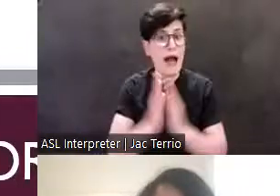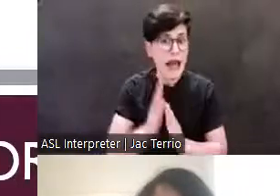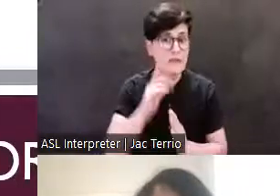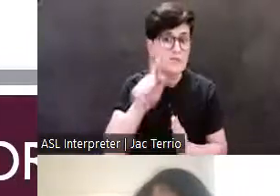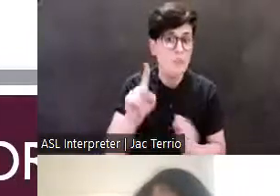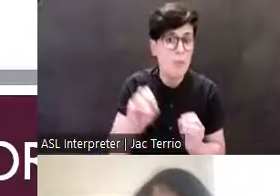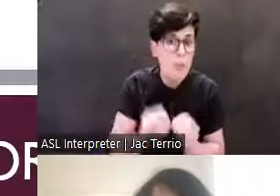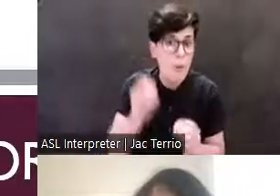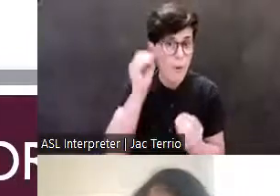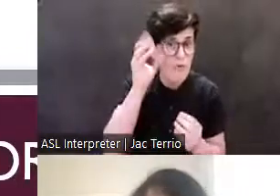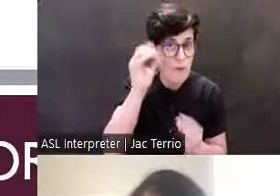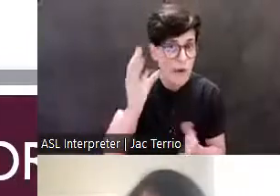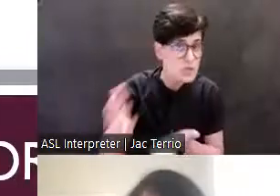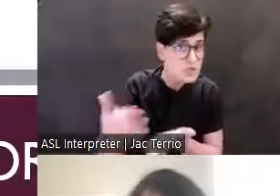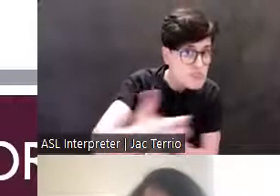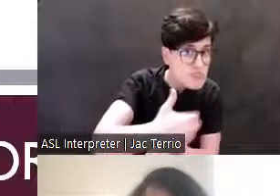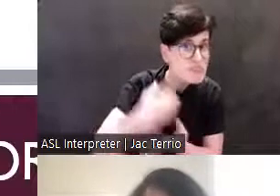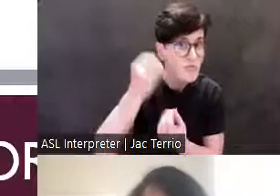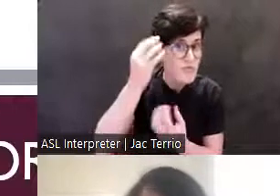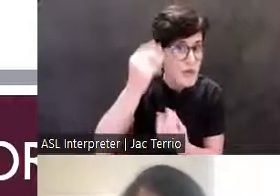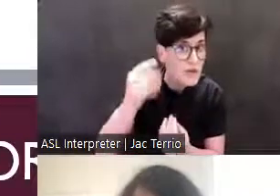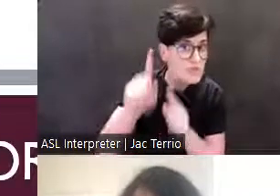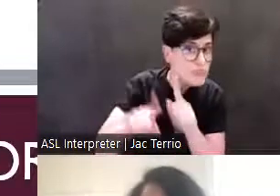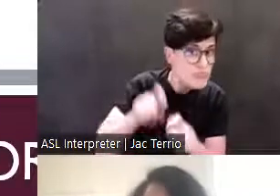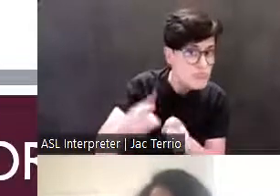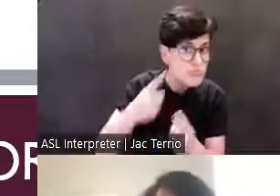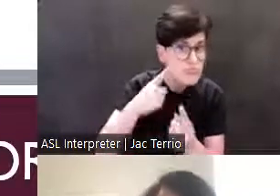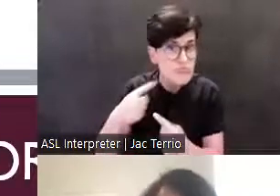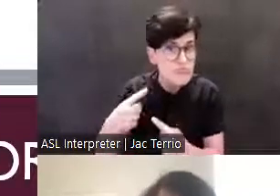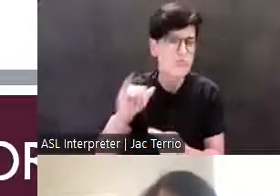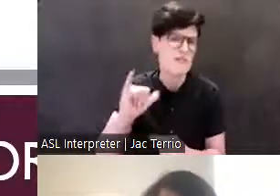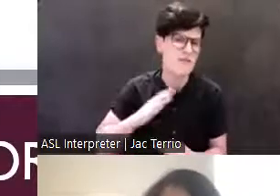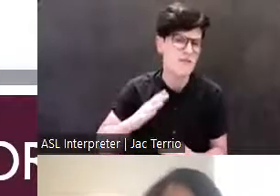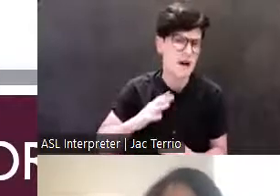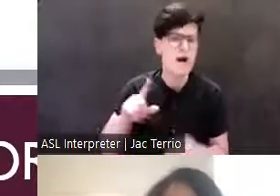If any more information, they should come back to you but they should do it promptly.